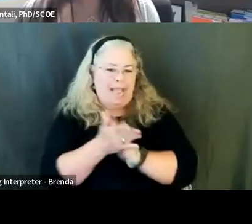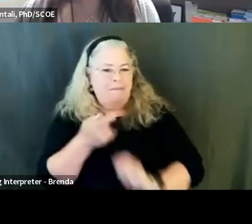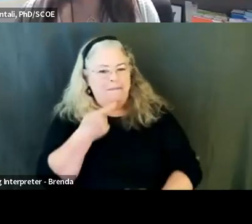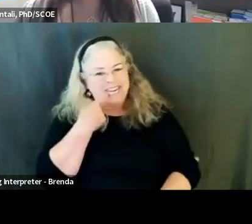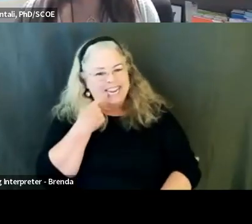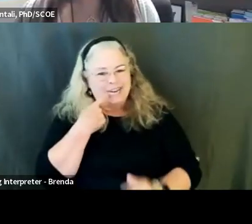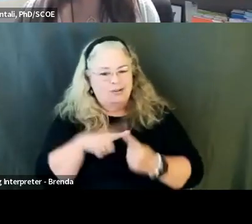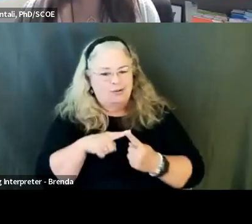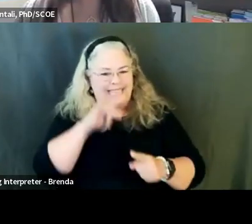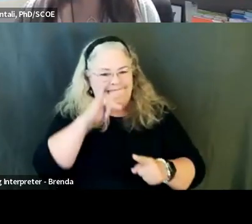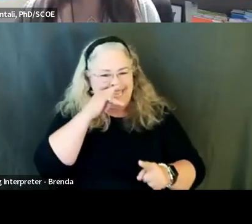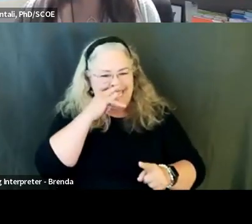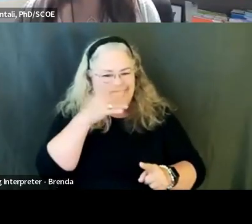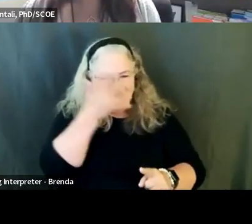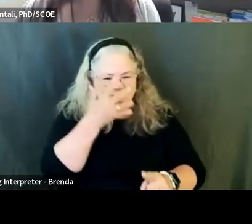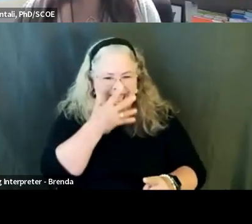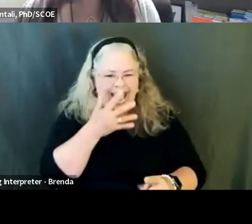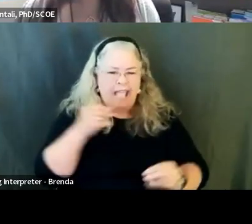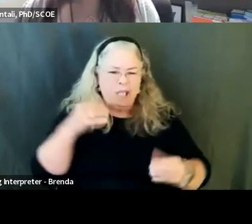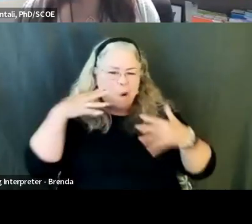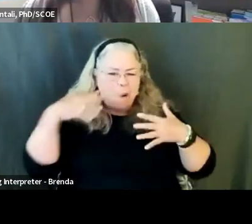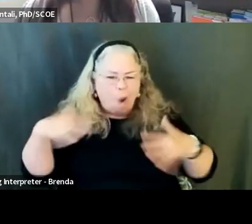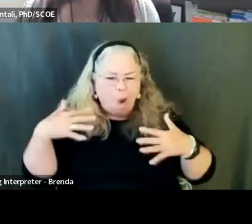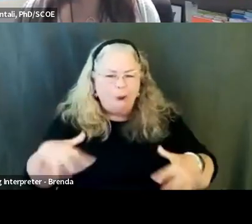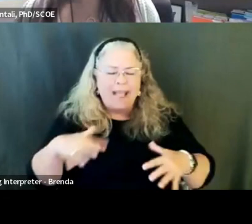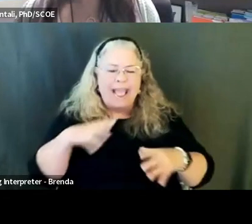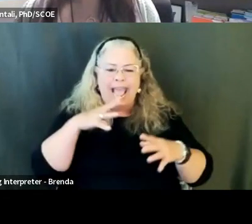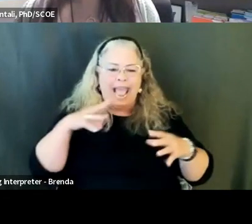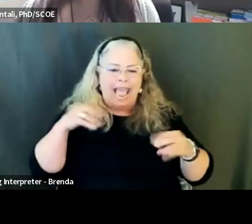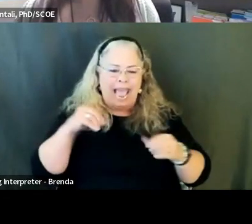noises in the classroom and the engagement they have all along the way. And so that's where we